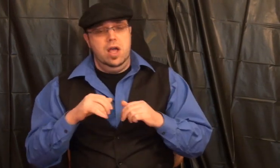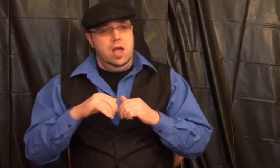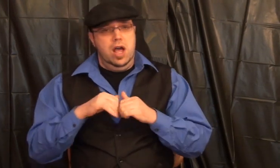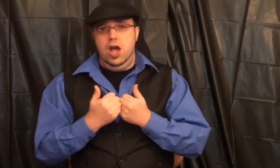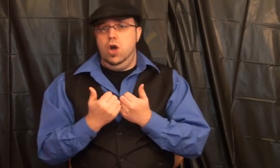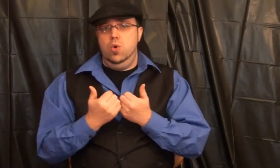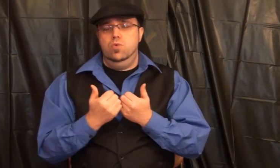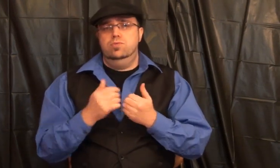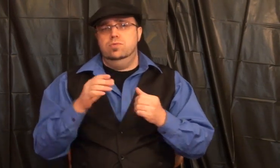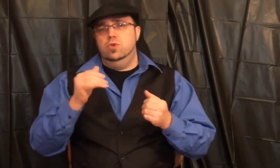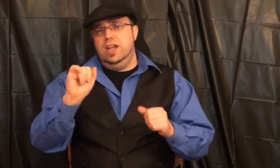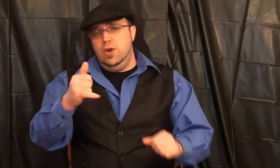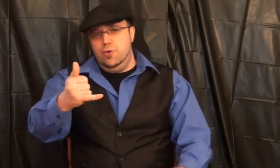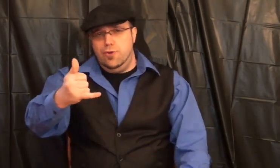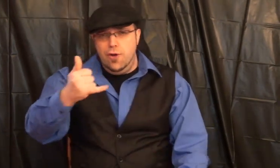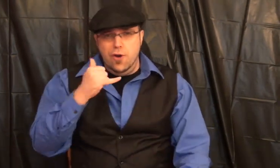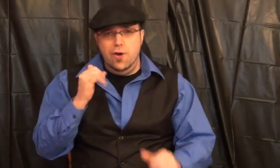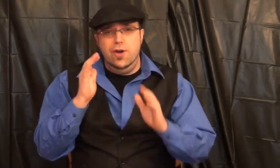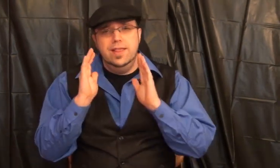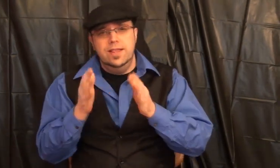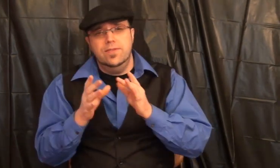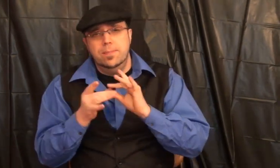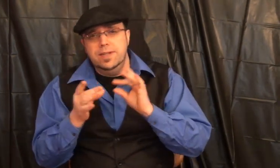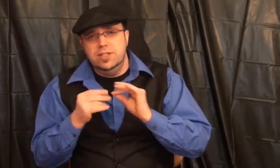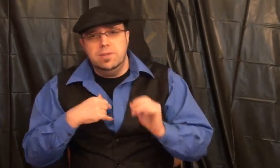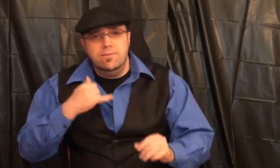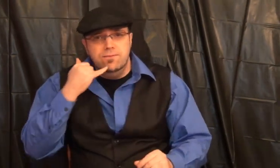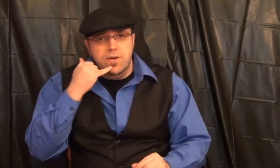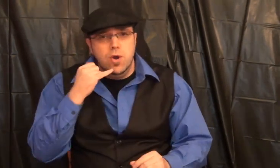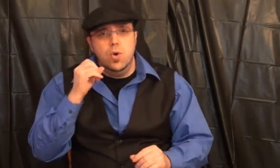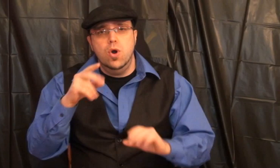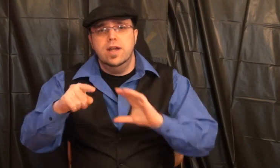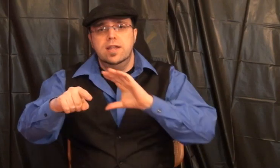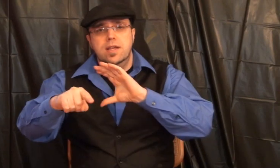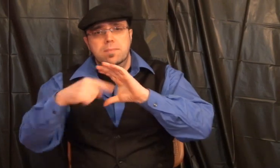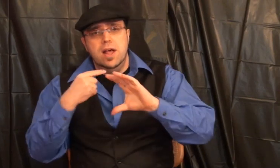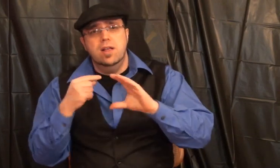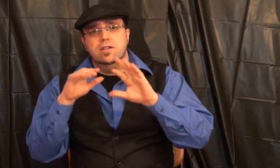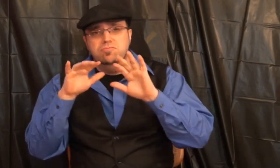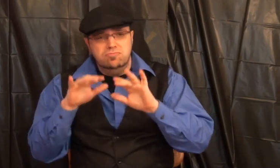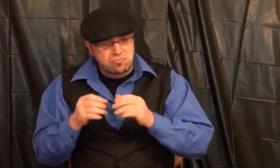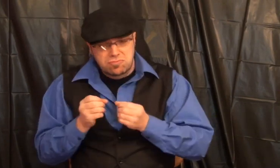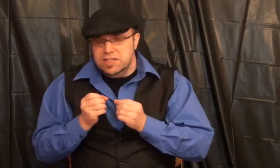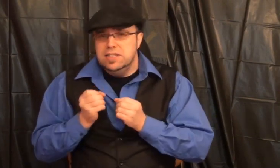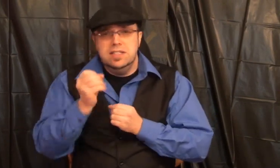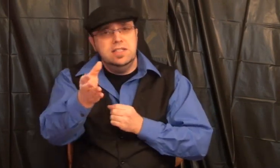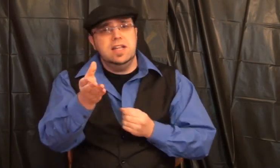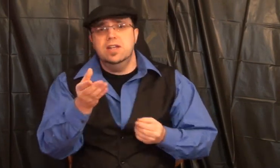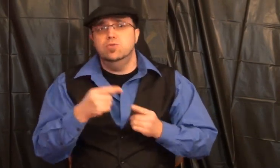You can call me and leave a message on my video phone. Or, you can write up something and email it to me.